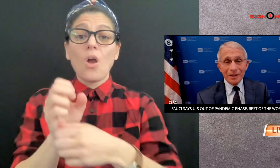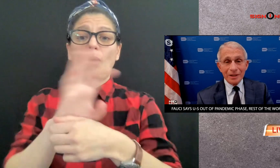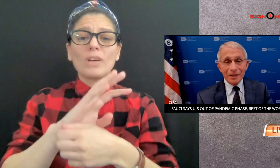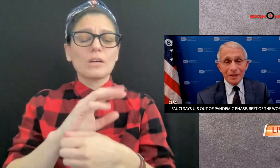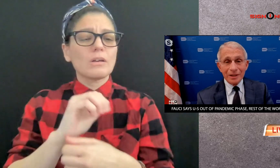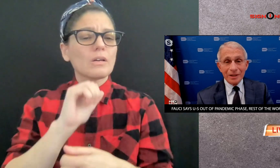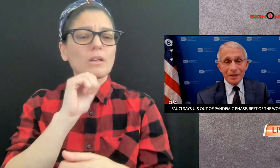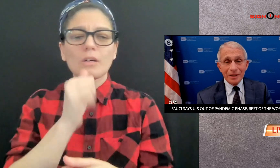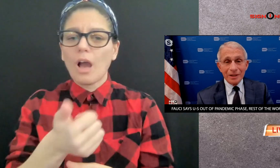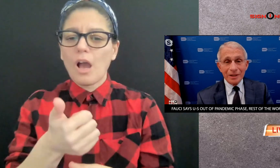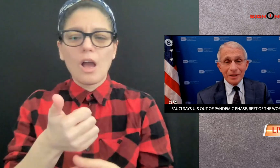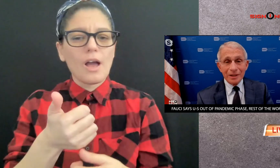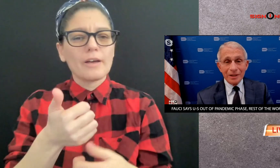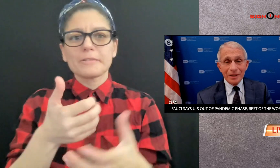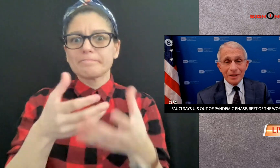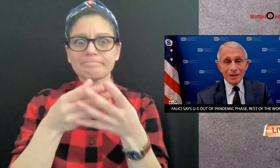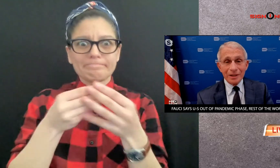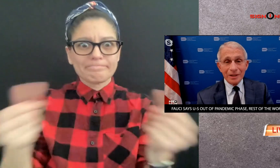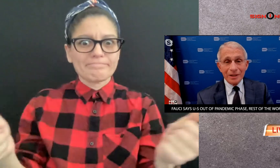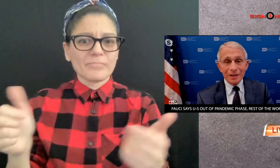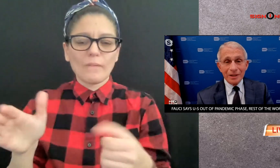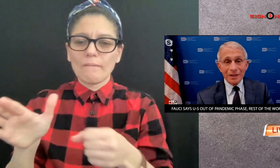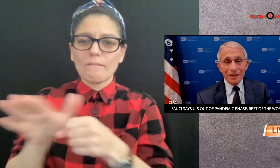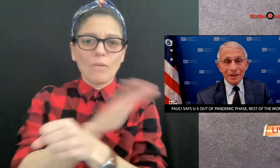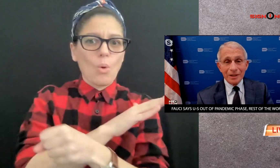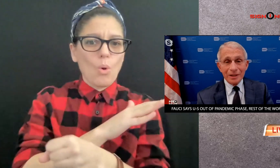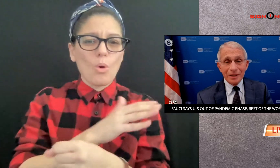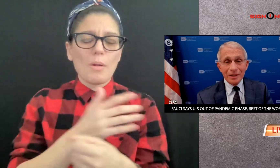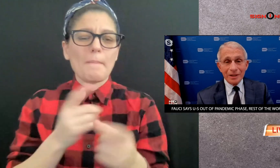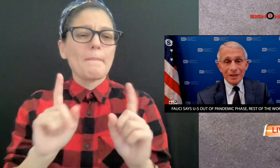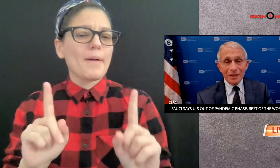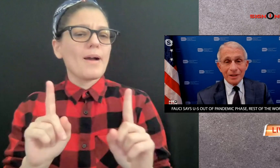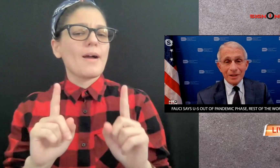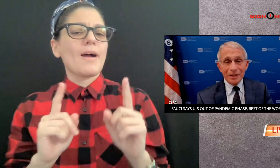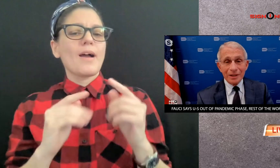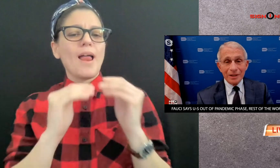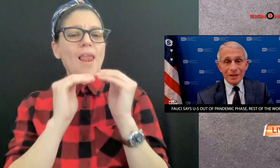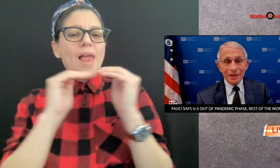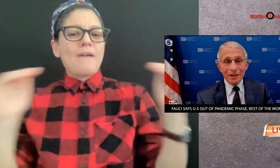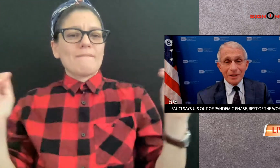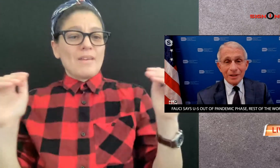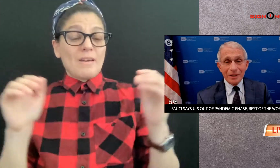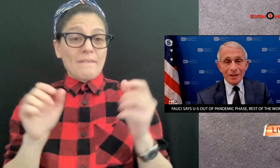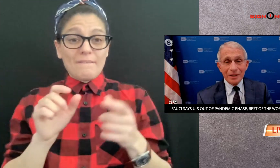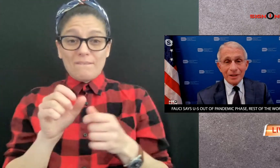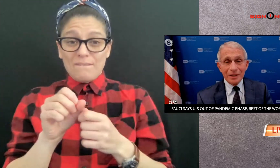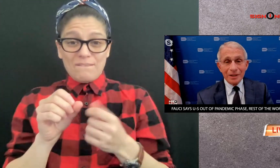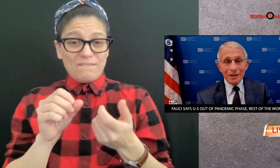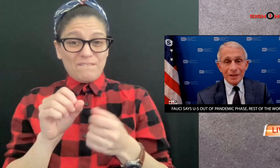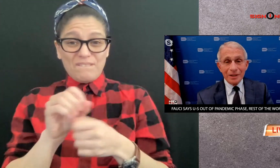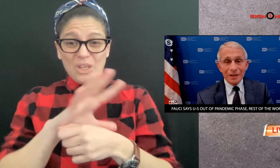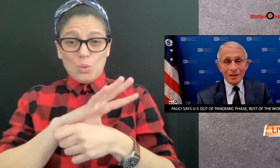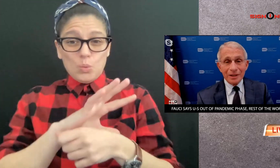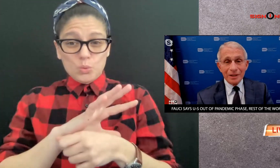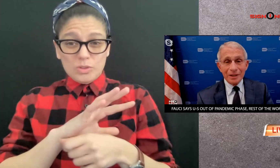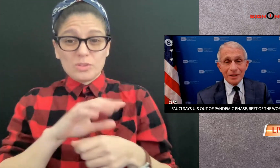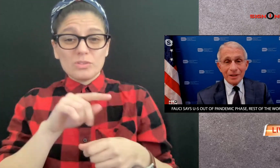thousands of deaths per day Fauci says coronavirus won't be eliminated completely